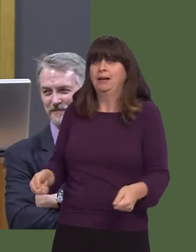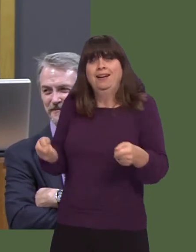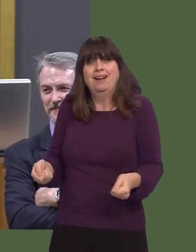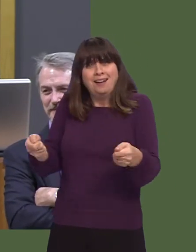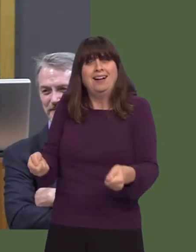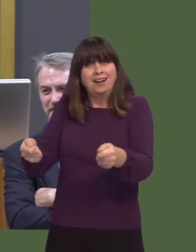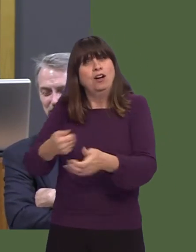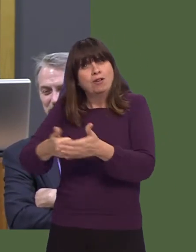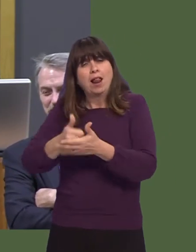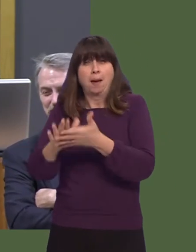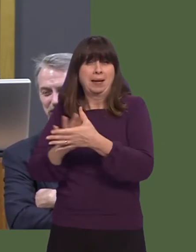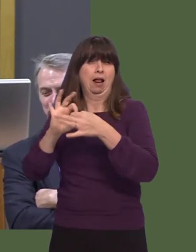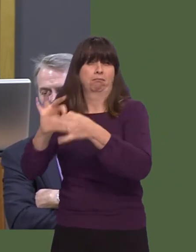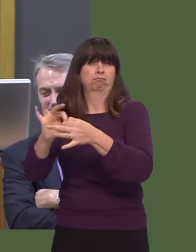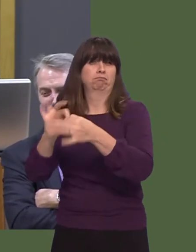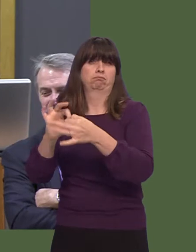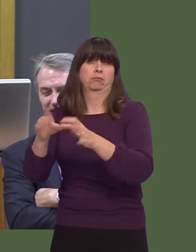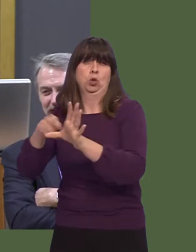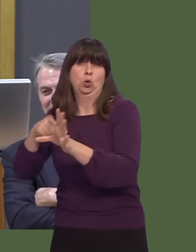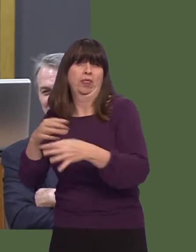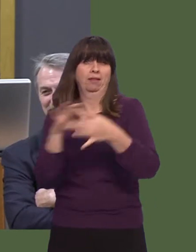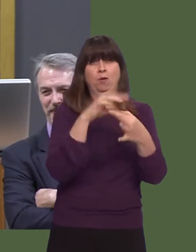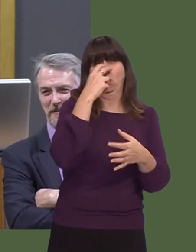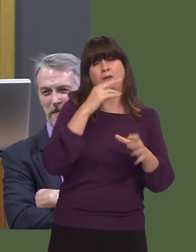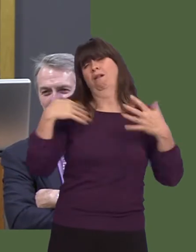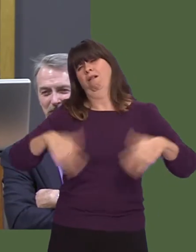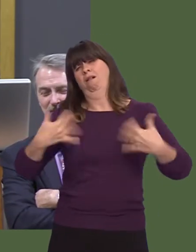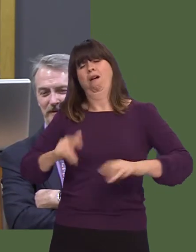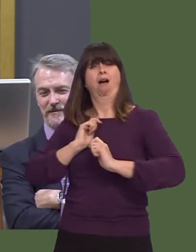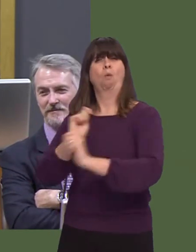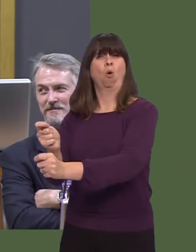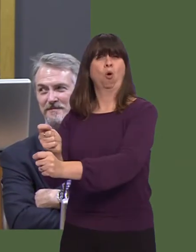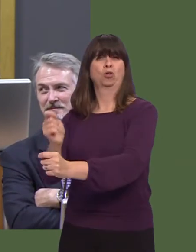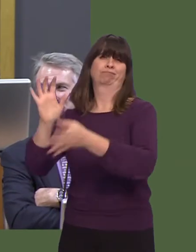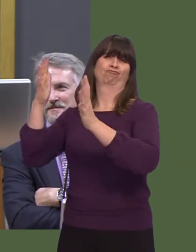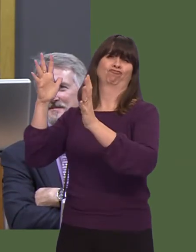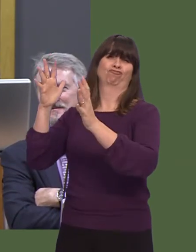on the fantastic achievement of receiving this award, and also on the brilliant inter-generational